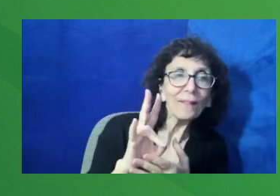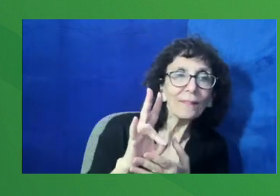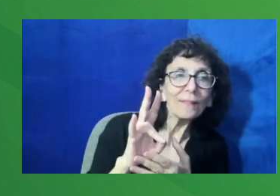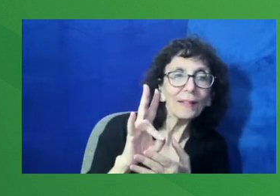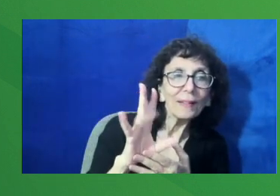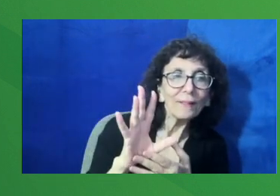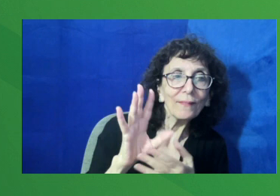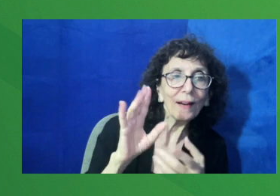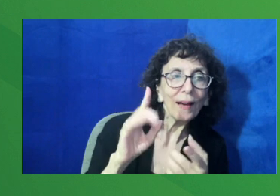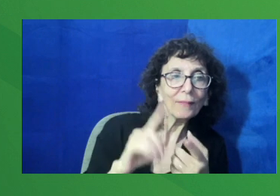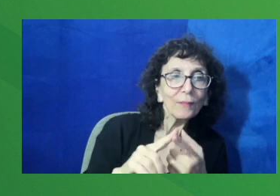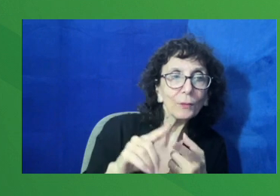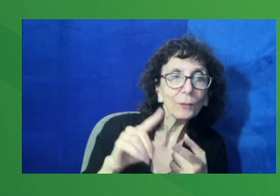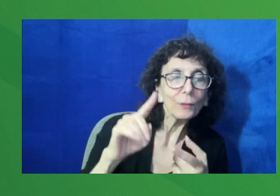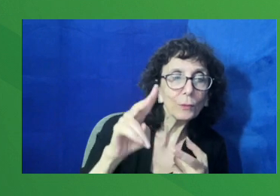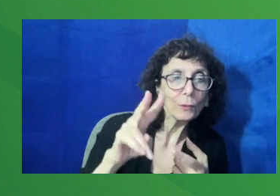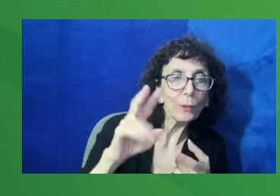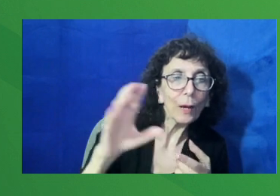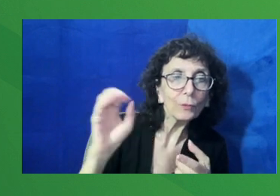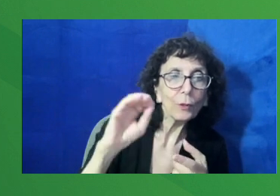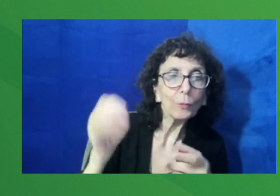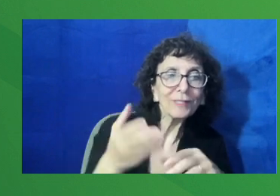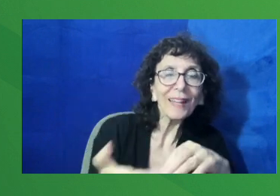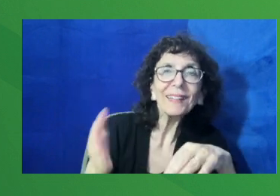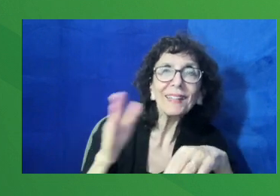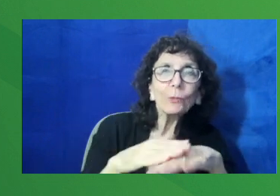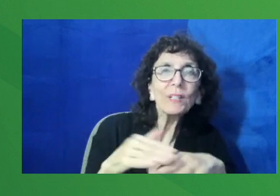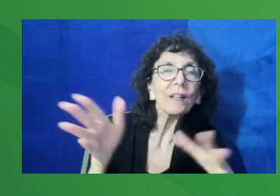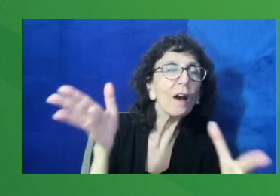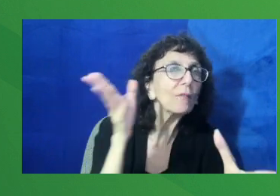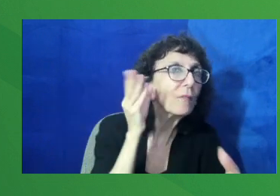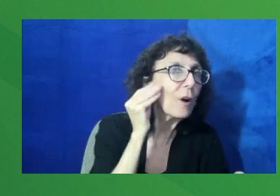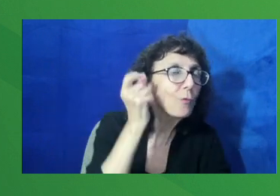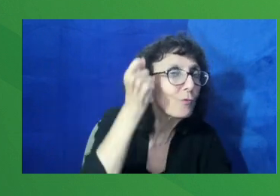This is applicable beyond just what we're doing here because we did initial inventory